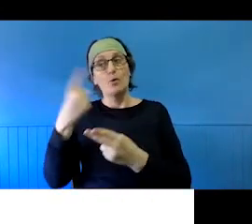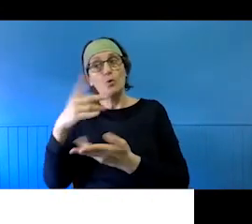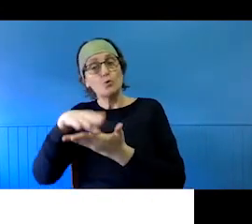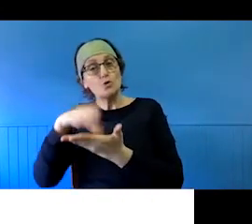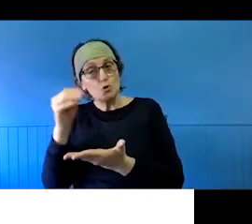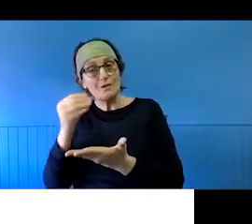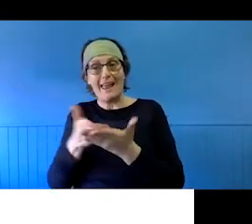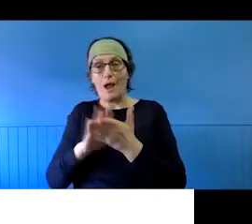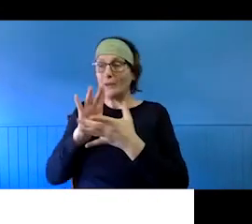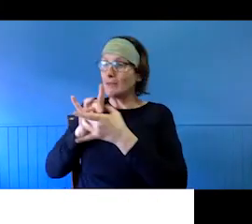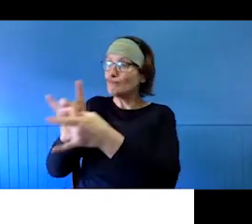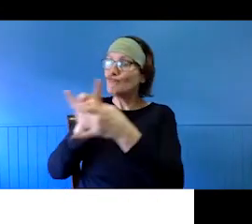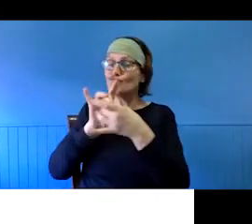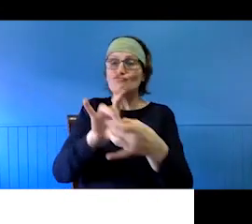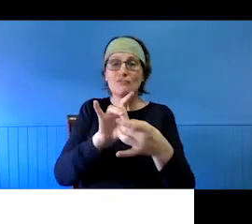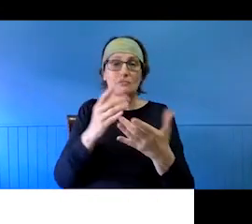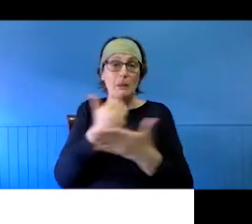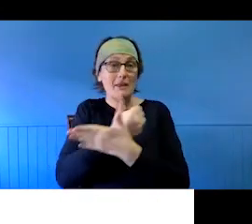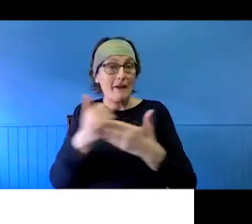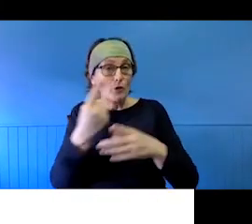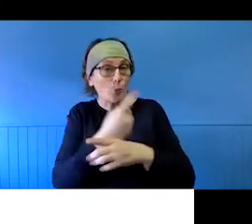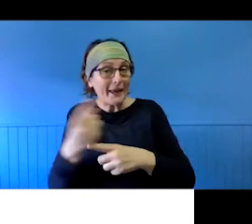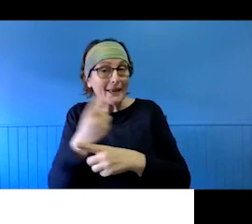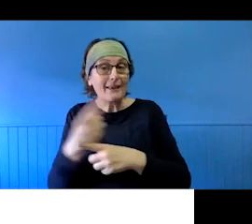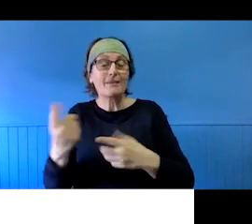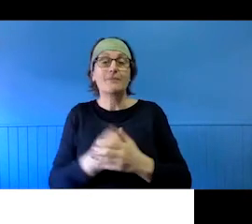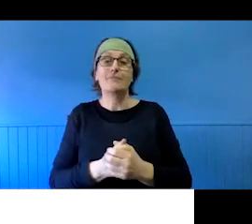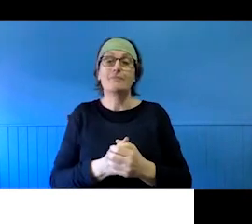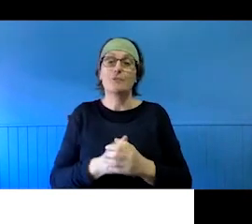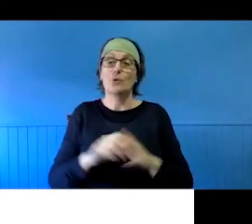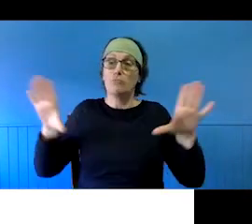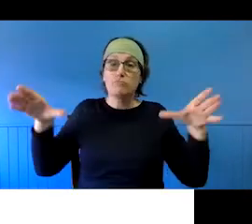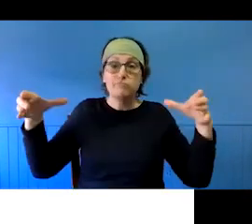we connect with them, whether it be weekly, in a gathering such as we